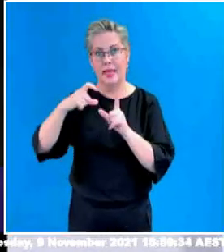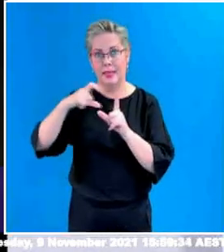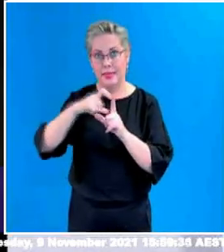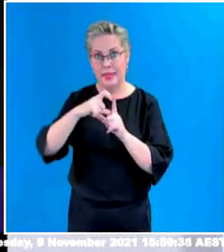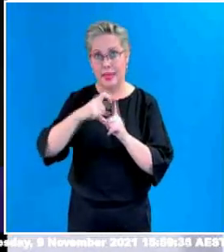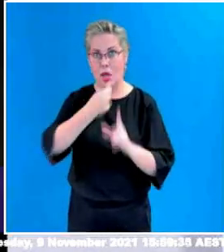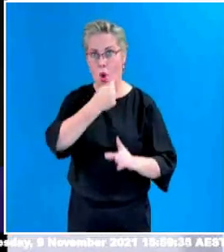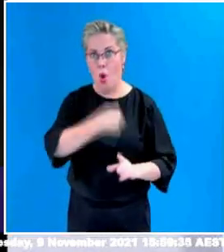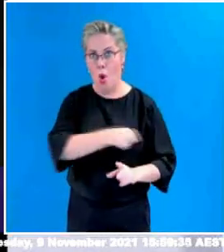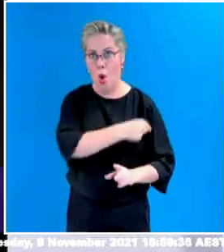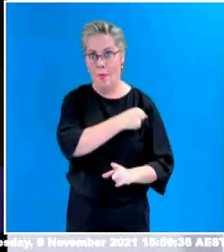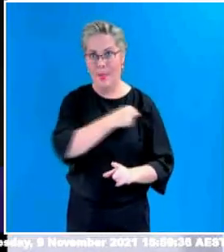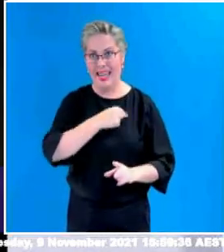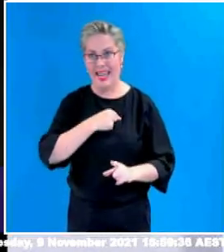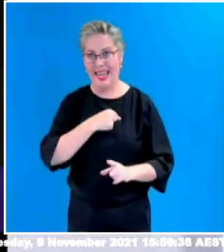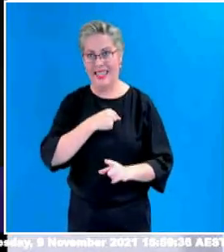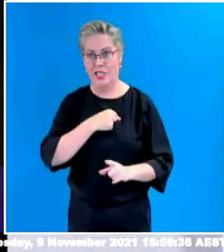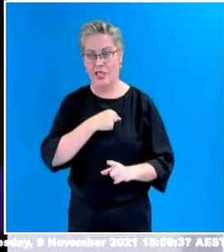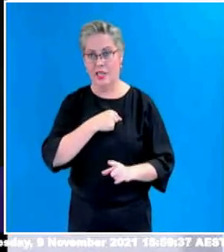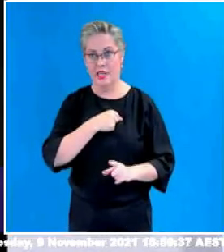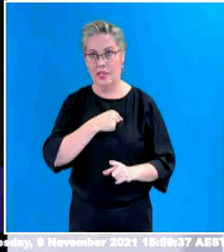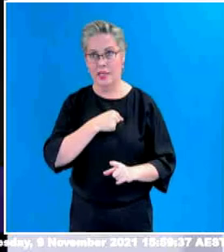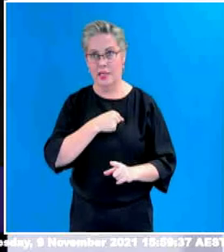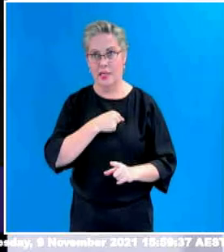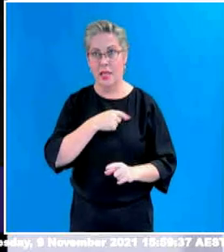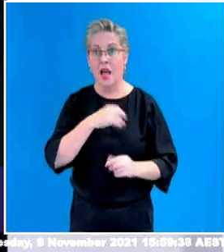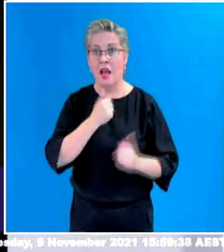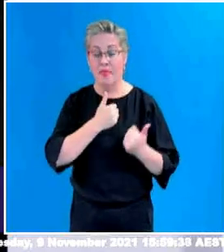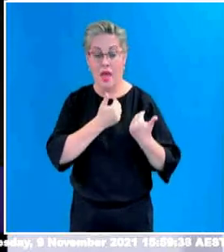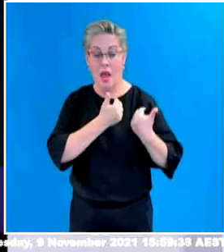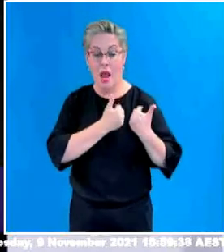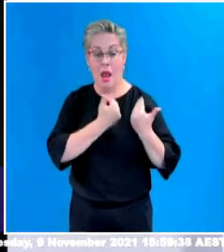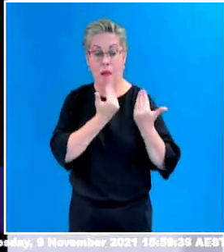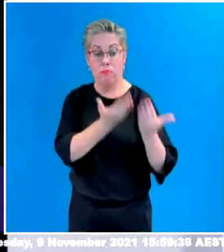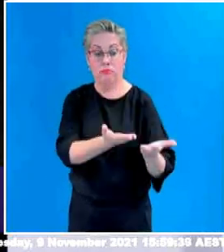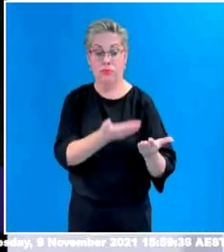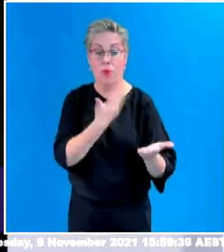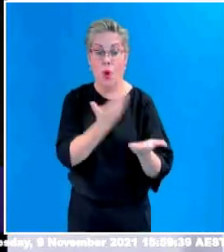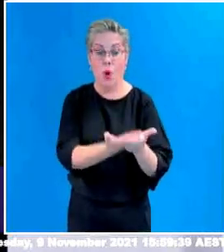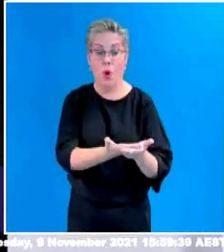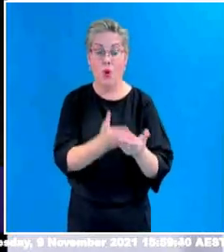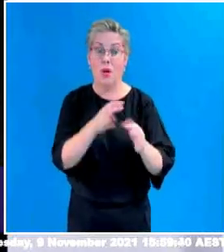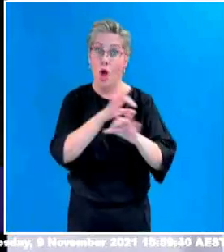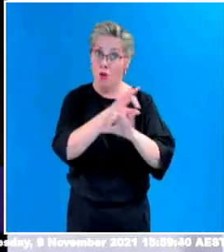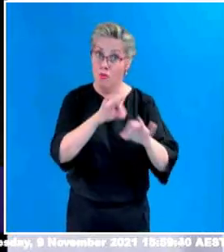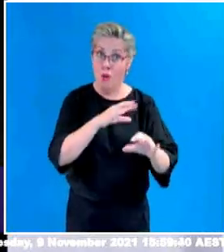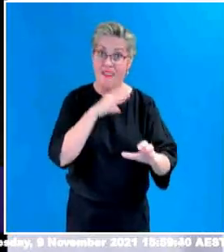entities, be they corporations, partnerships, et cetera. We asked you this at paragraph 25.